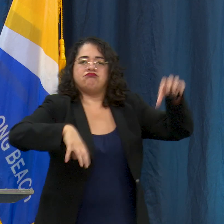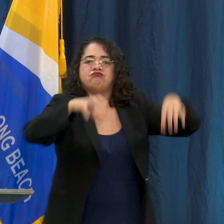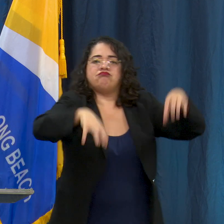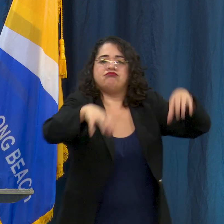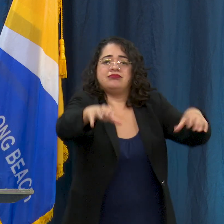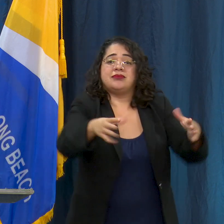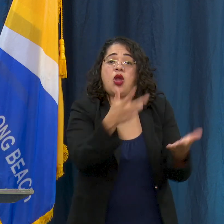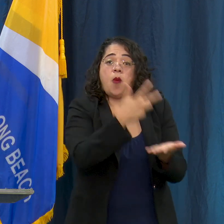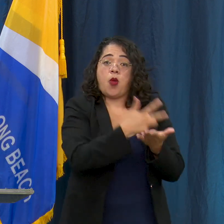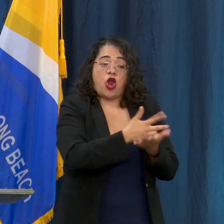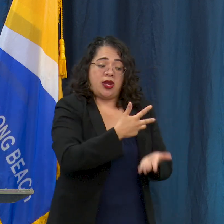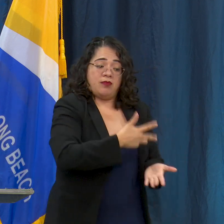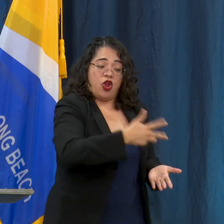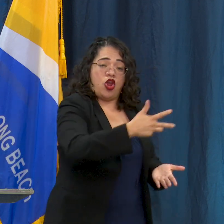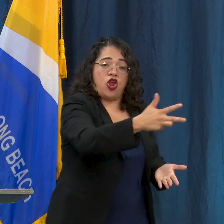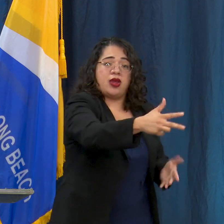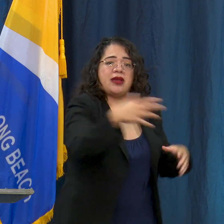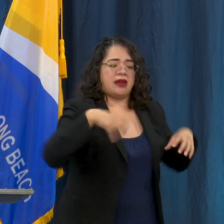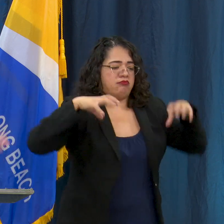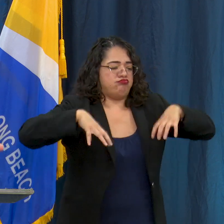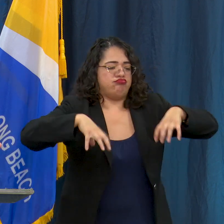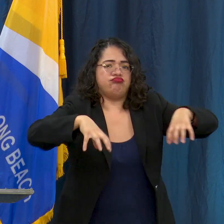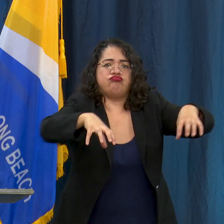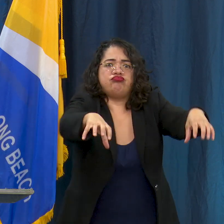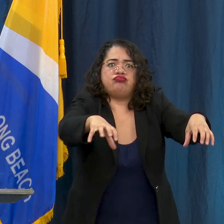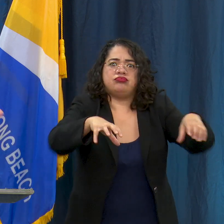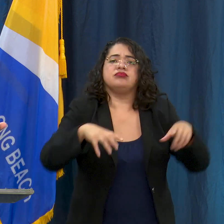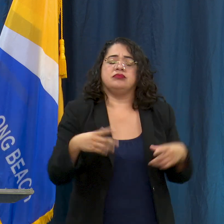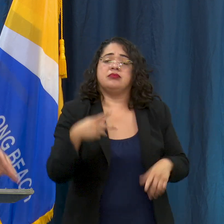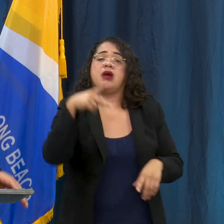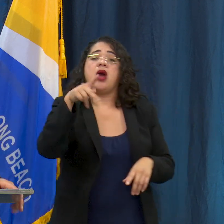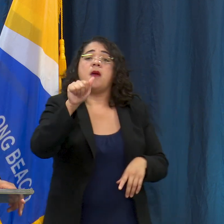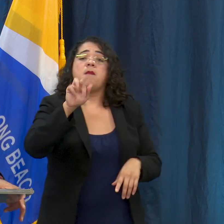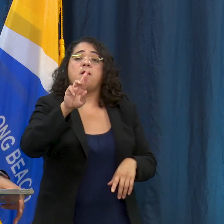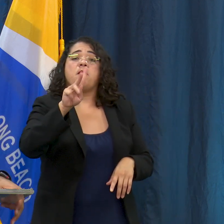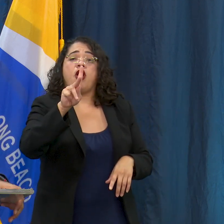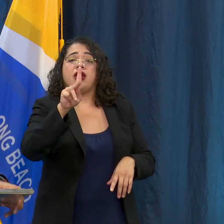Belmont Shore alone this weekend 12 parklets opened all up and down the